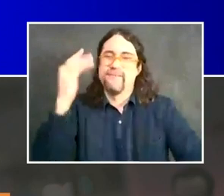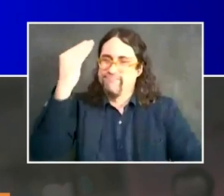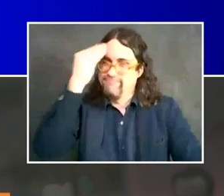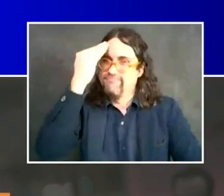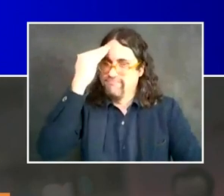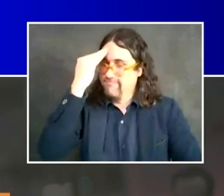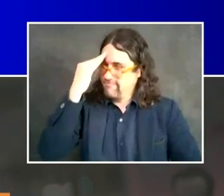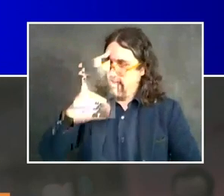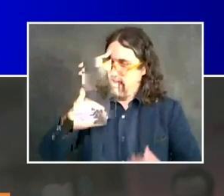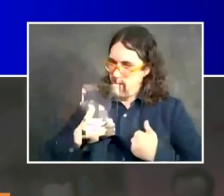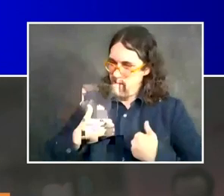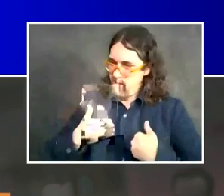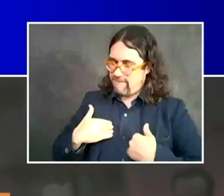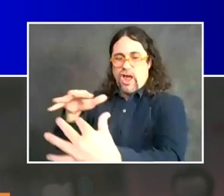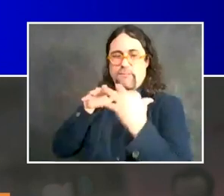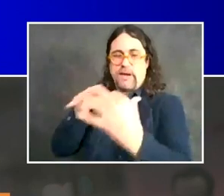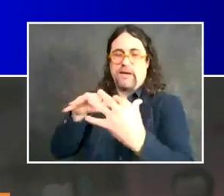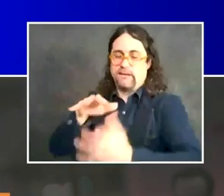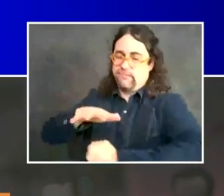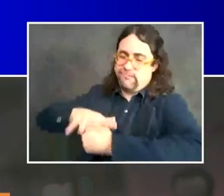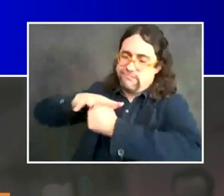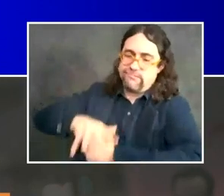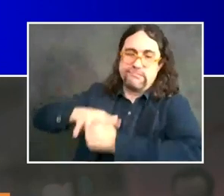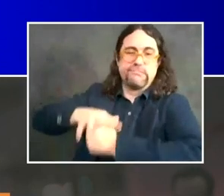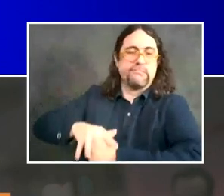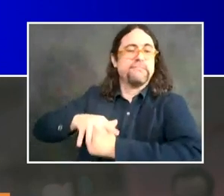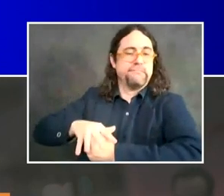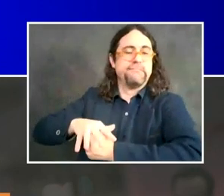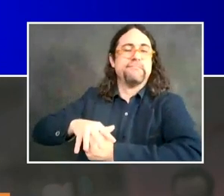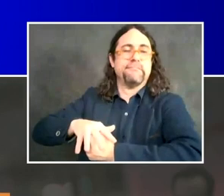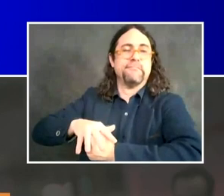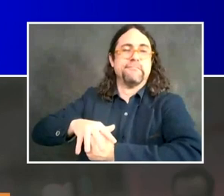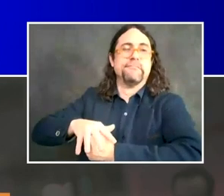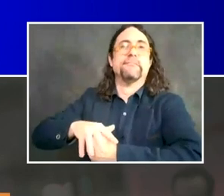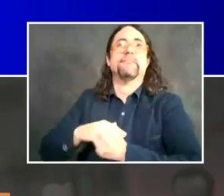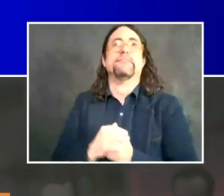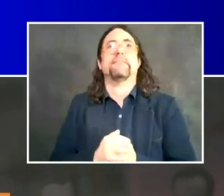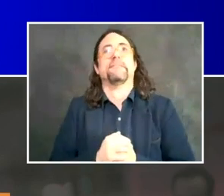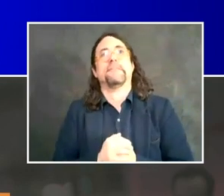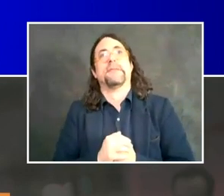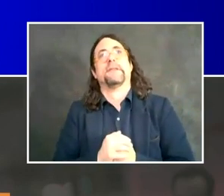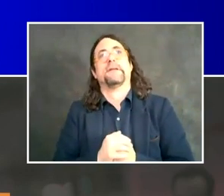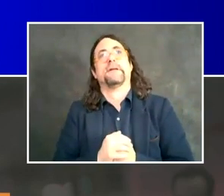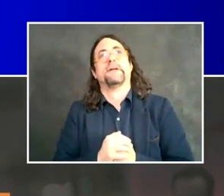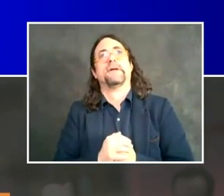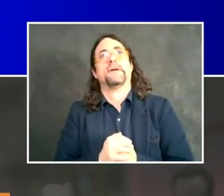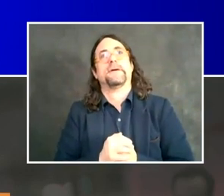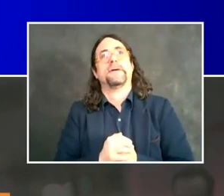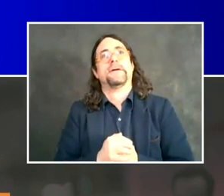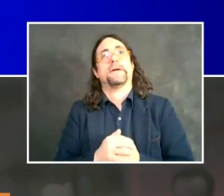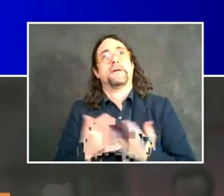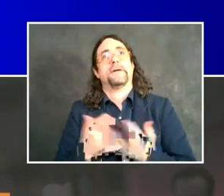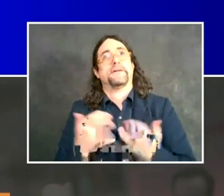AND I NEVER THOUGHT WE WOULD HAVE TO USE THIS WORD IN THE MIDDLE OF NEW YORK CITY